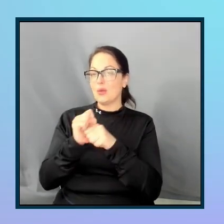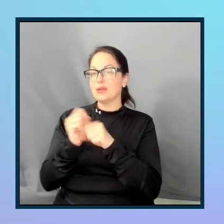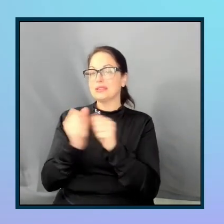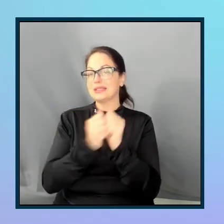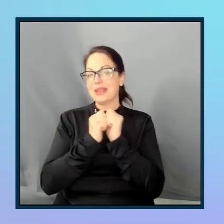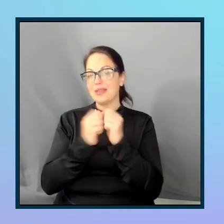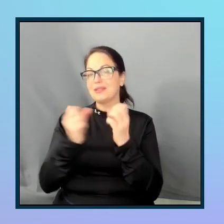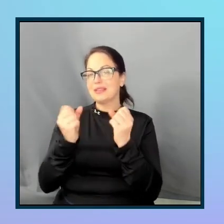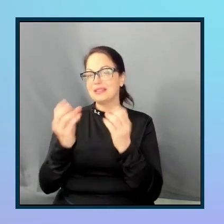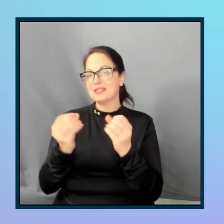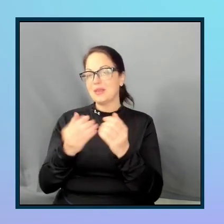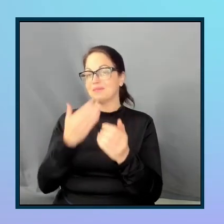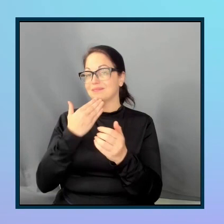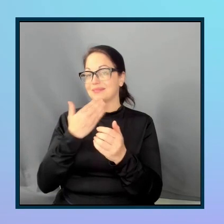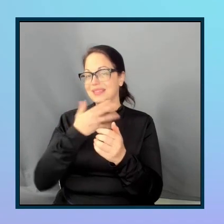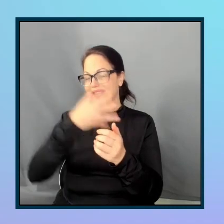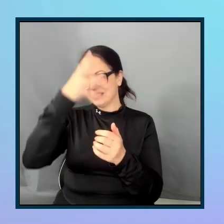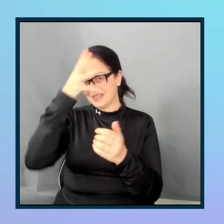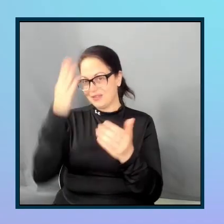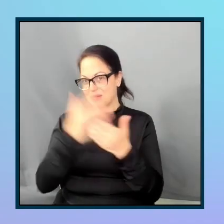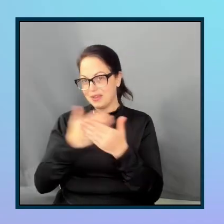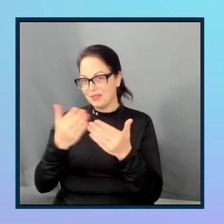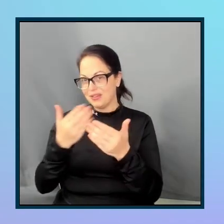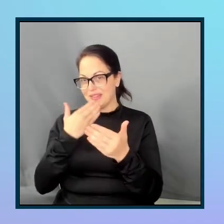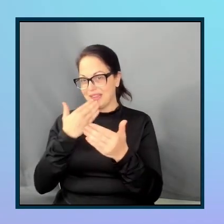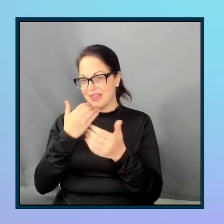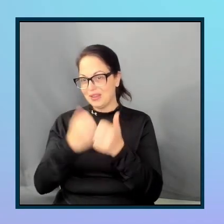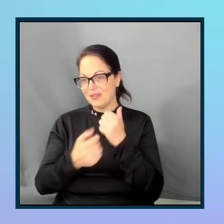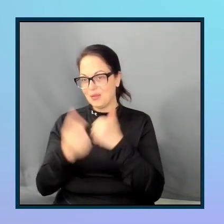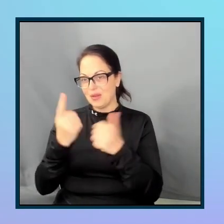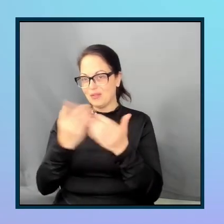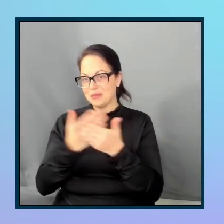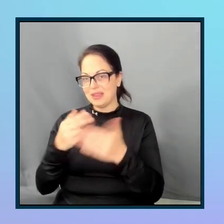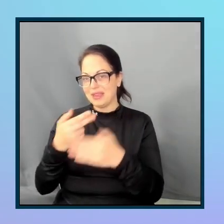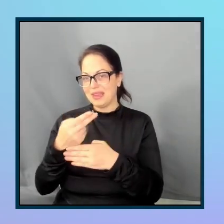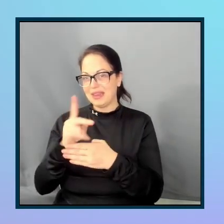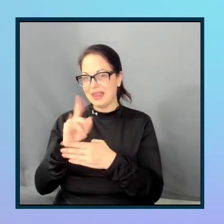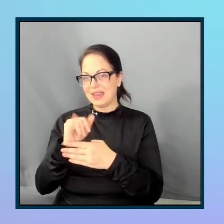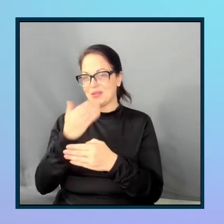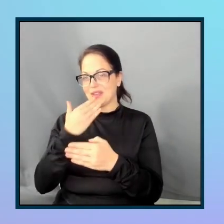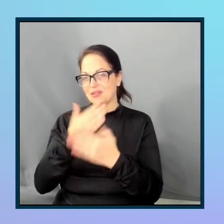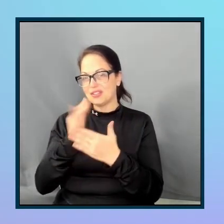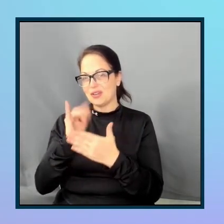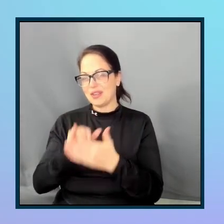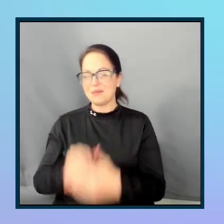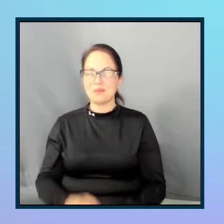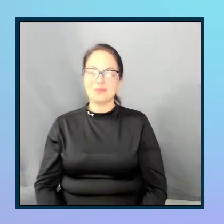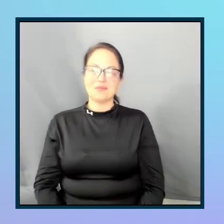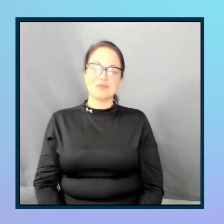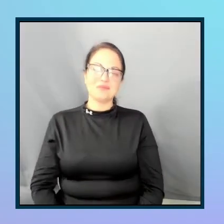So thank you dad for being here. Thank you everyone else for being here. And Heidi, thank you for sharing that. Yep.